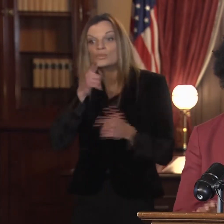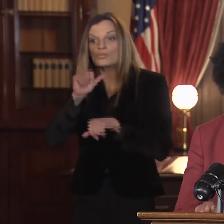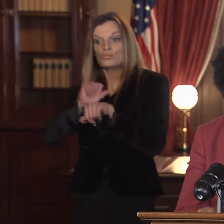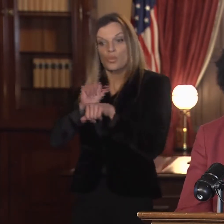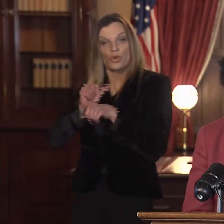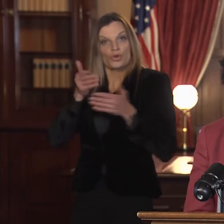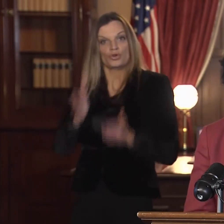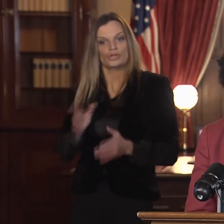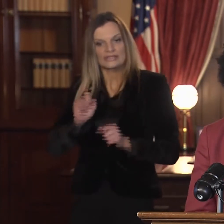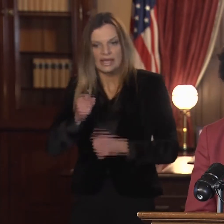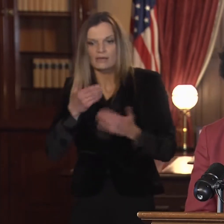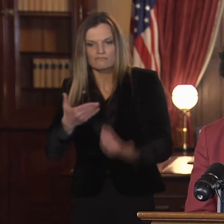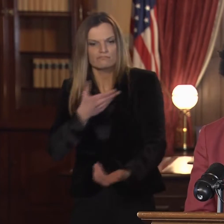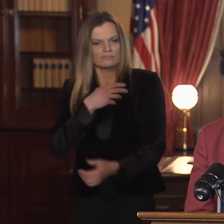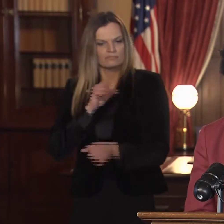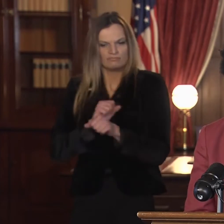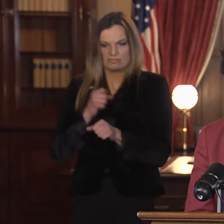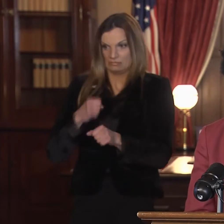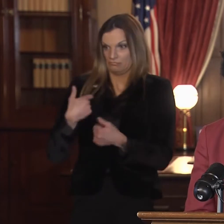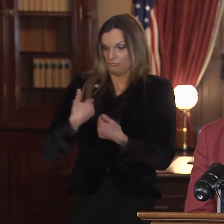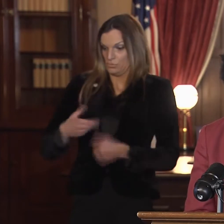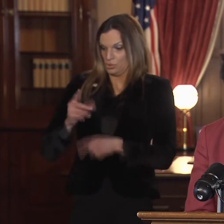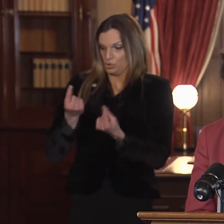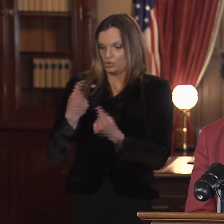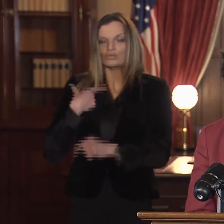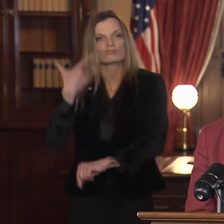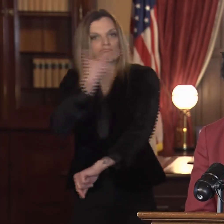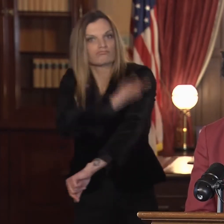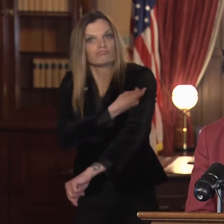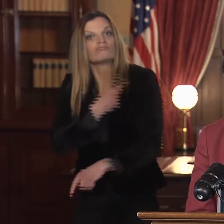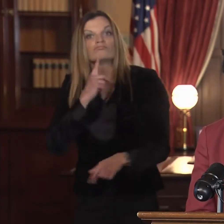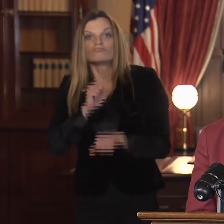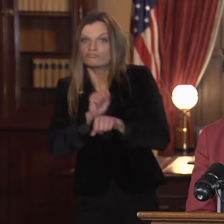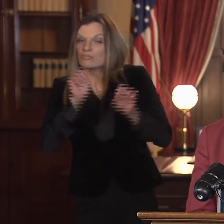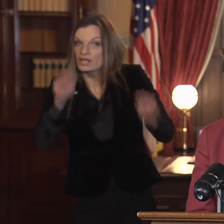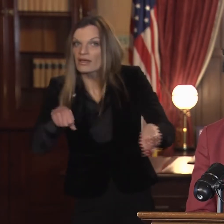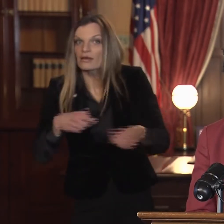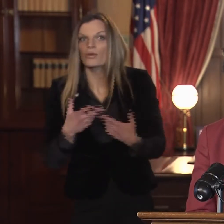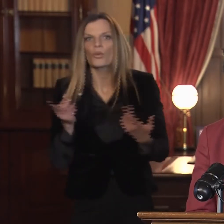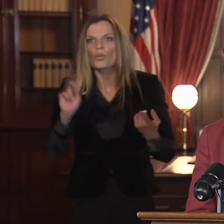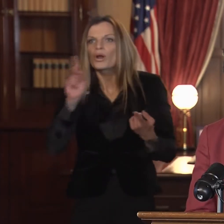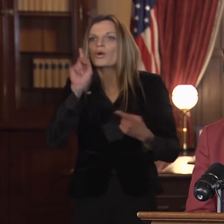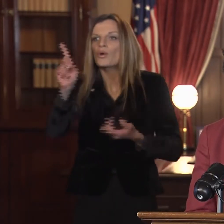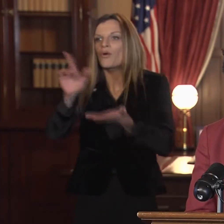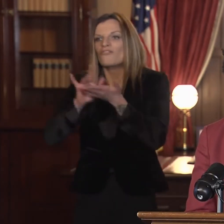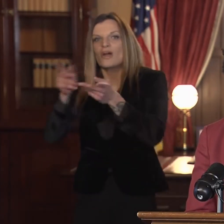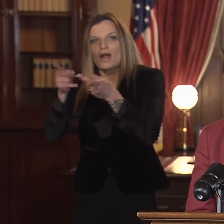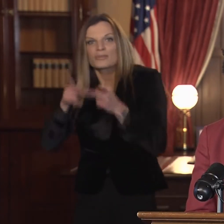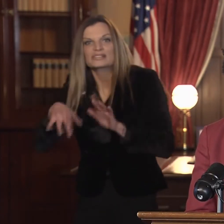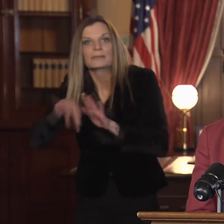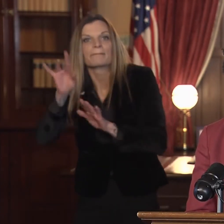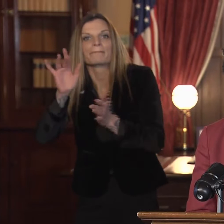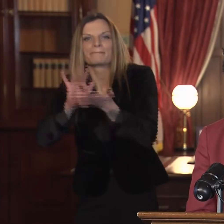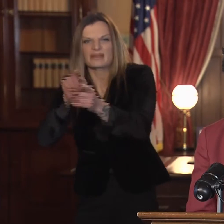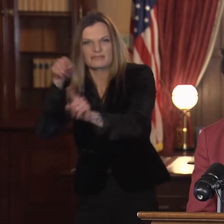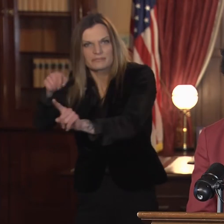ALL ACROSS THE STATE THAT ARE ENROLLED AND WILL BE ABLE TO ADMINISTER THIS VACCINE.